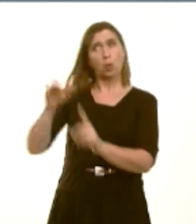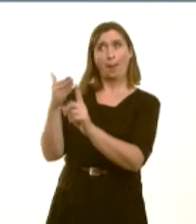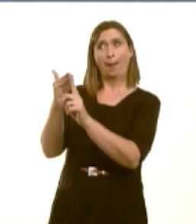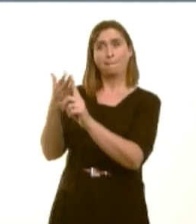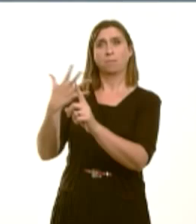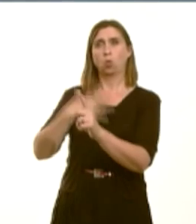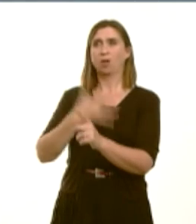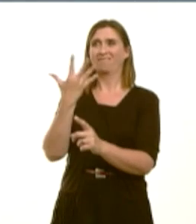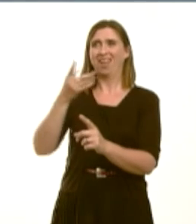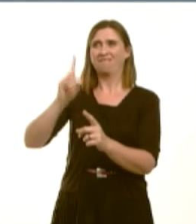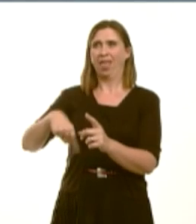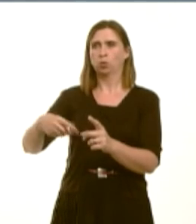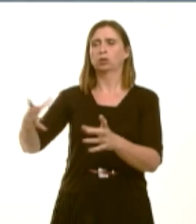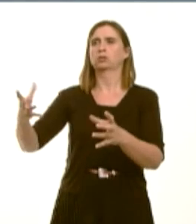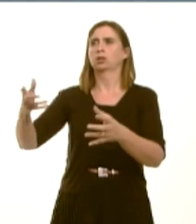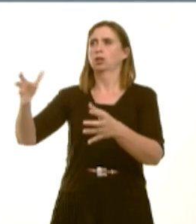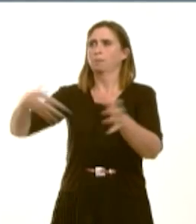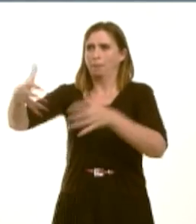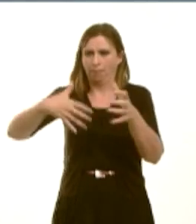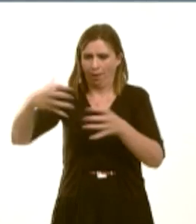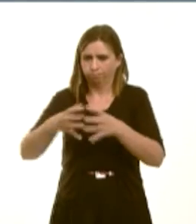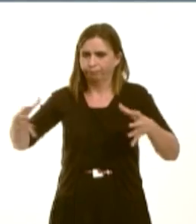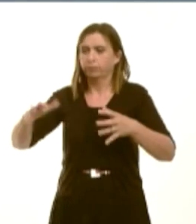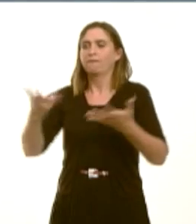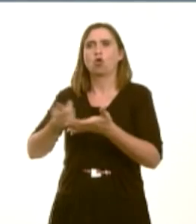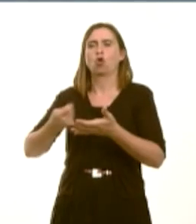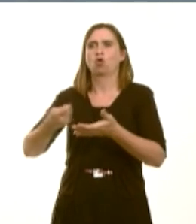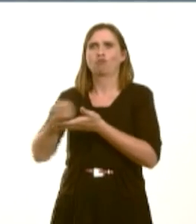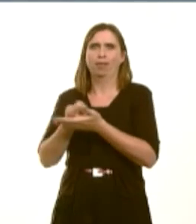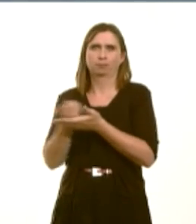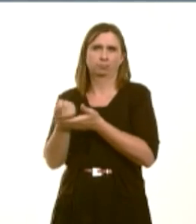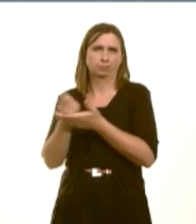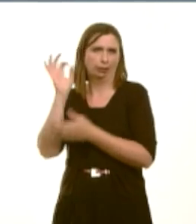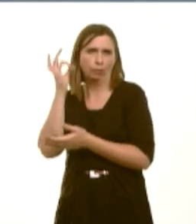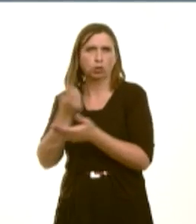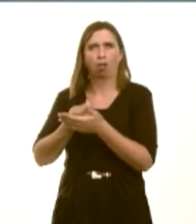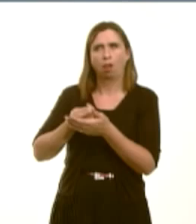ready for the social rented market, by 2016, there are thousands of properties that could